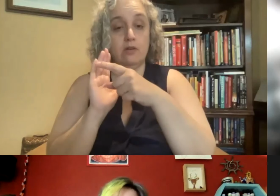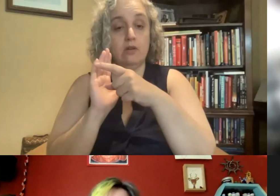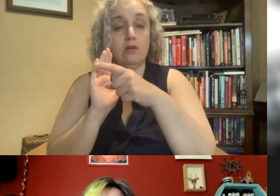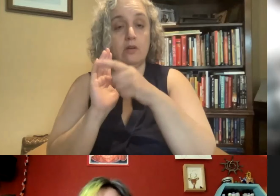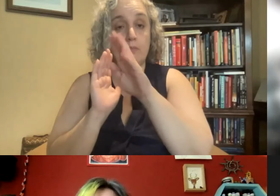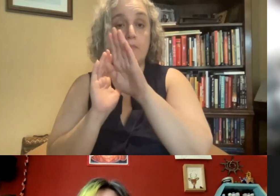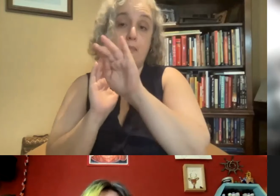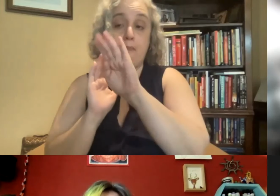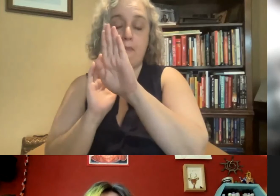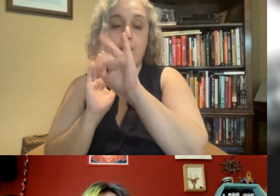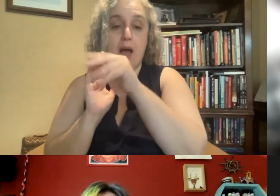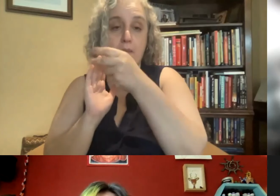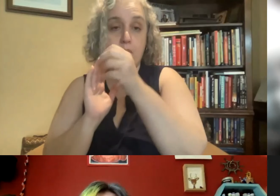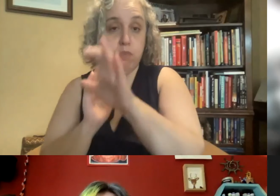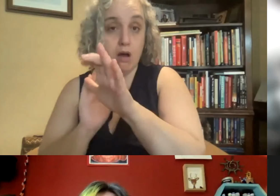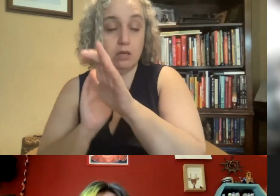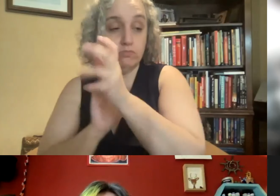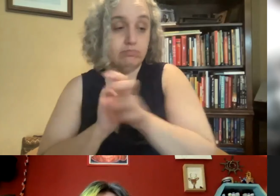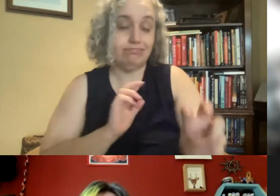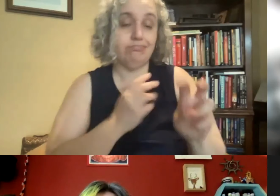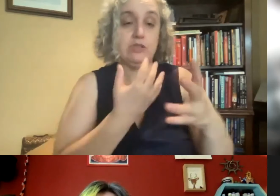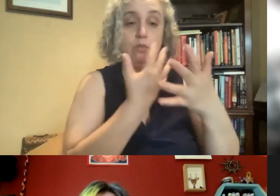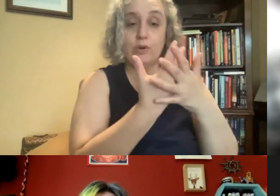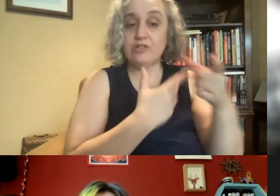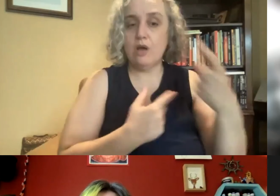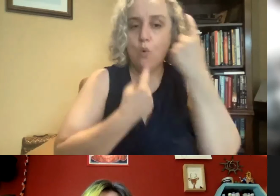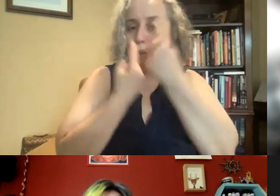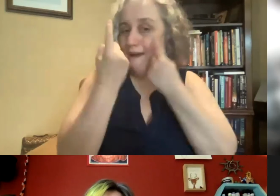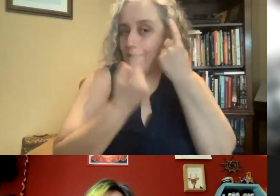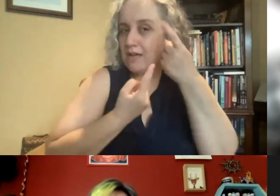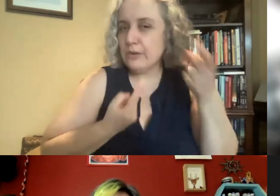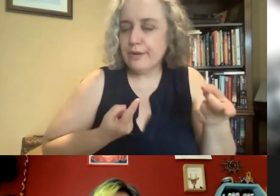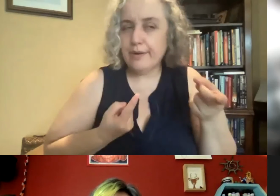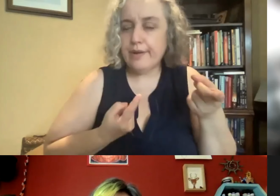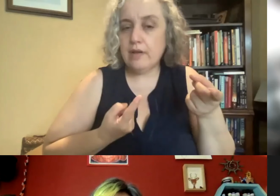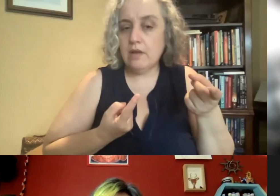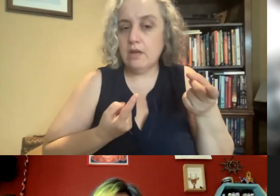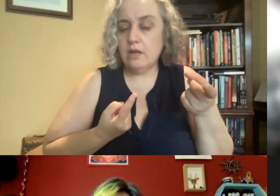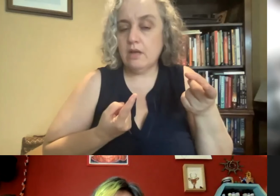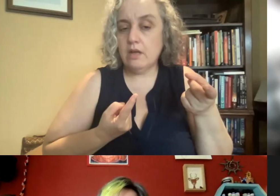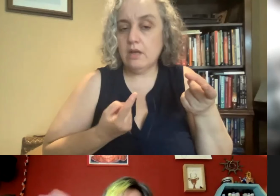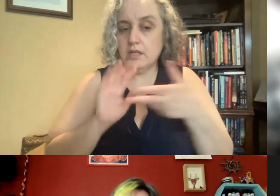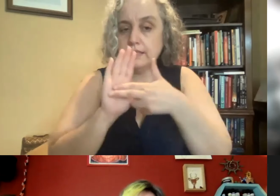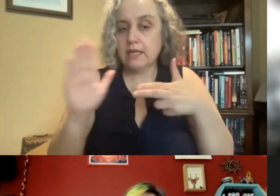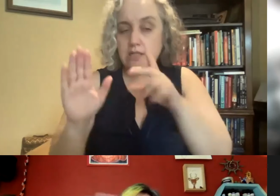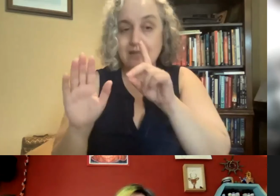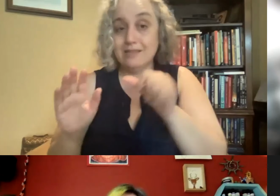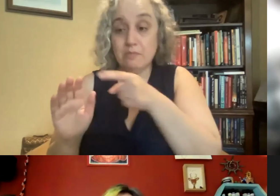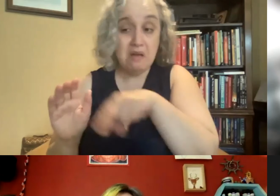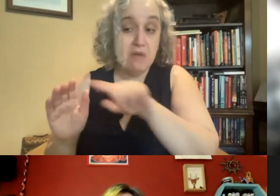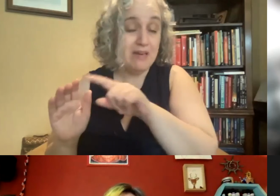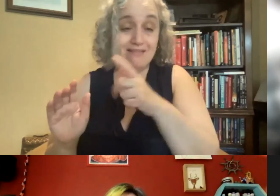I wonder how much of their population may have undiagnosed disabilities, and not to say that